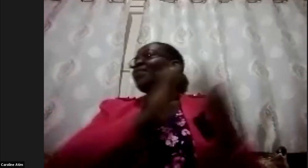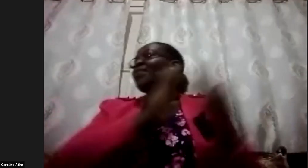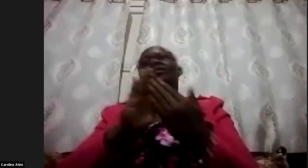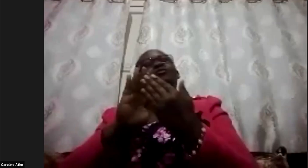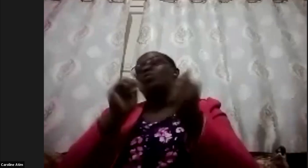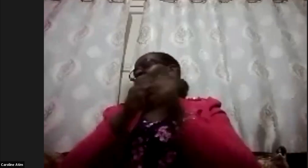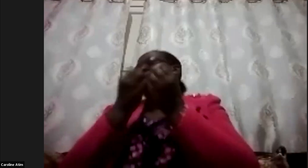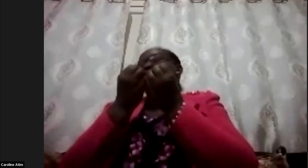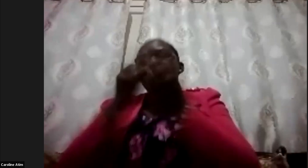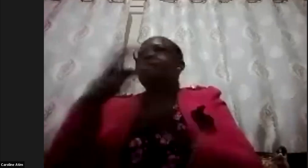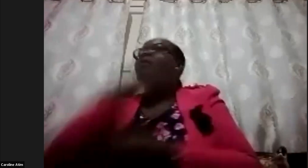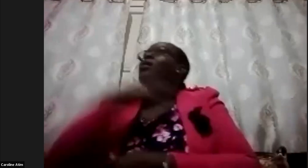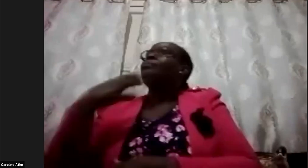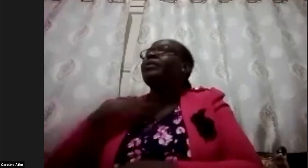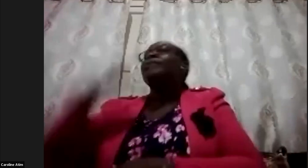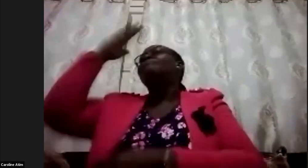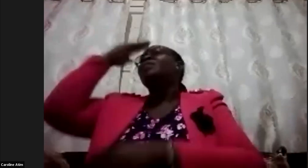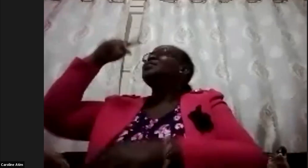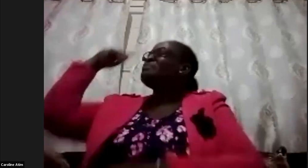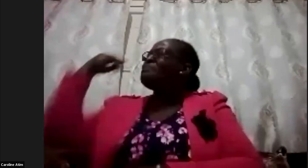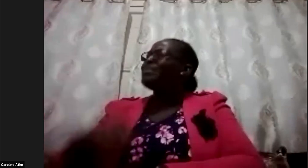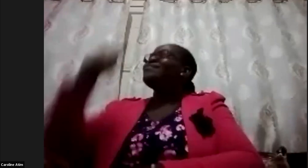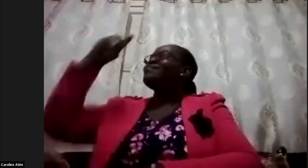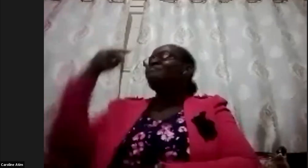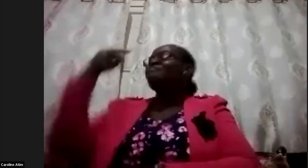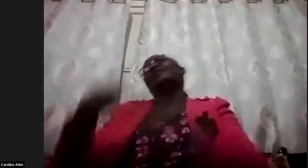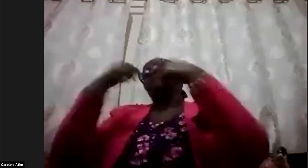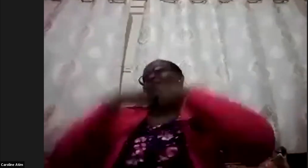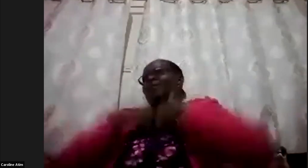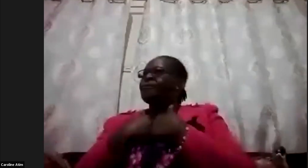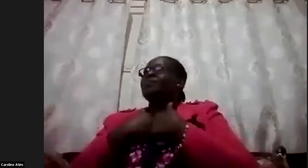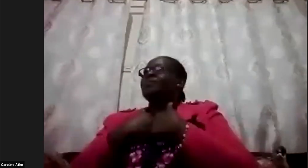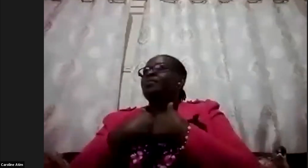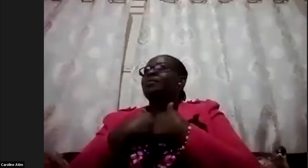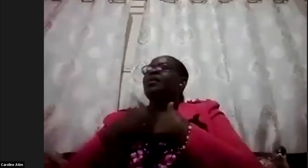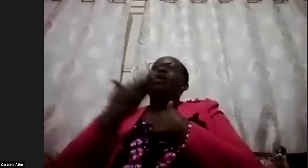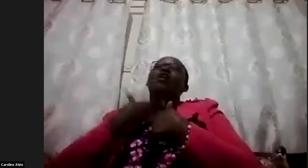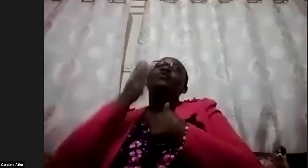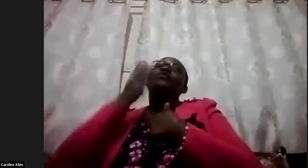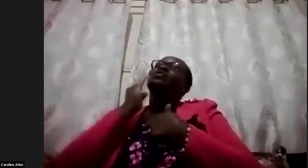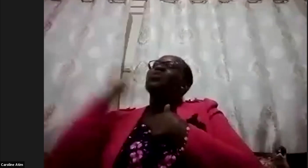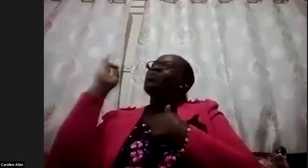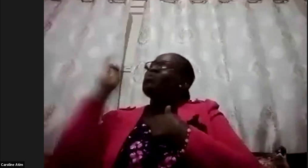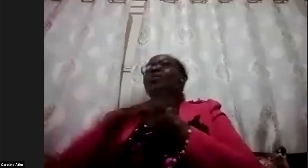this. When I go the there, I